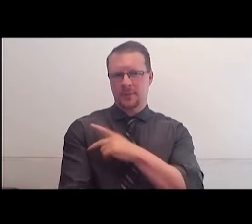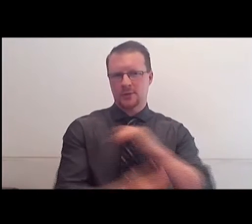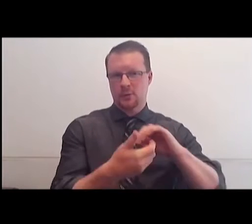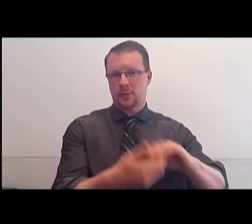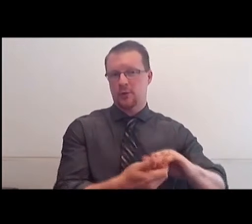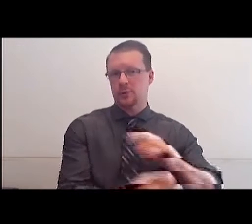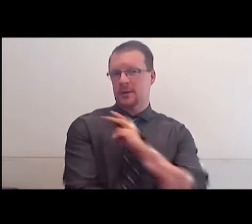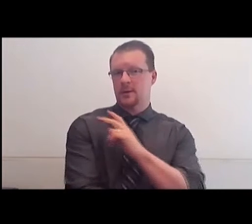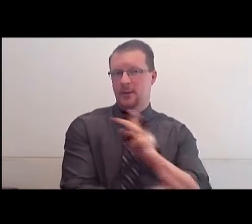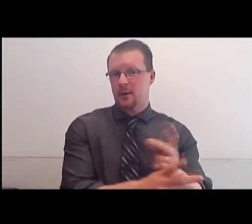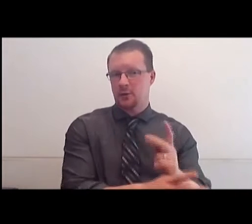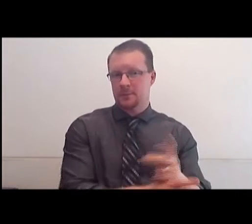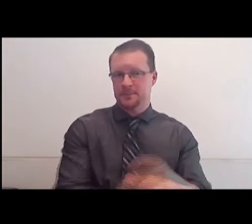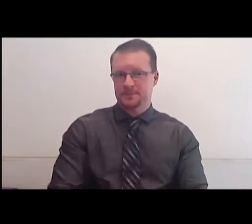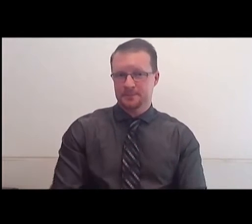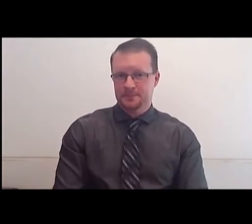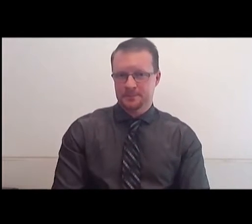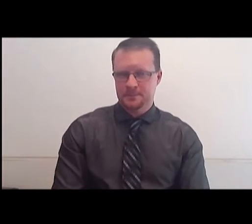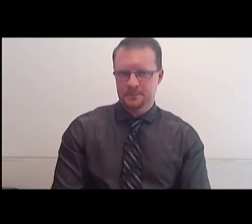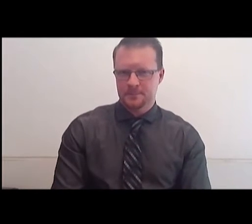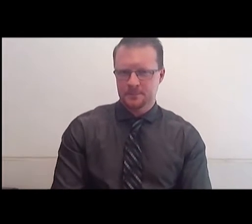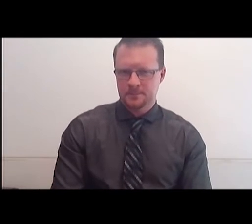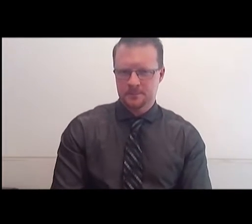And that's a powerful example of partnering with a patient.